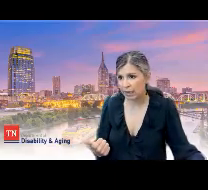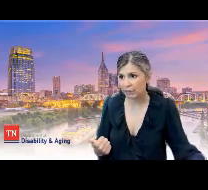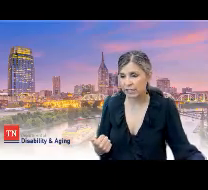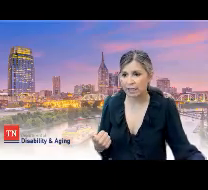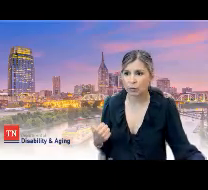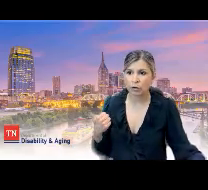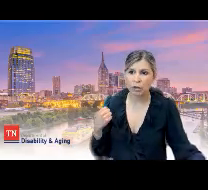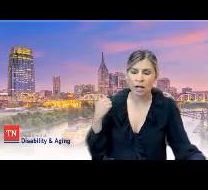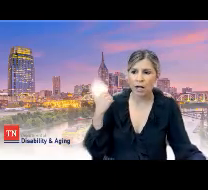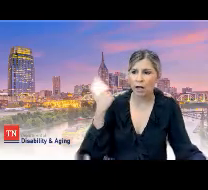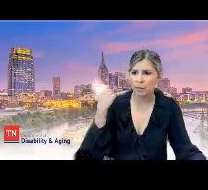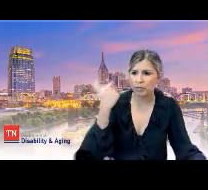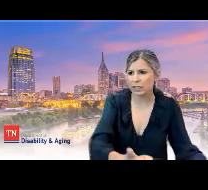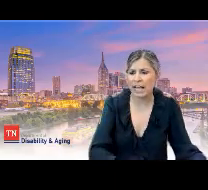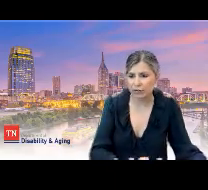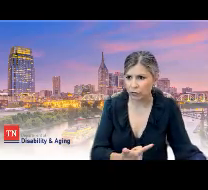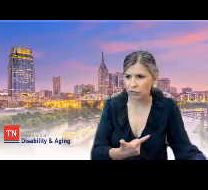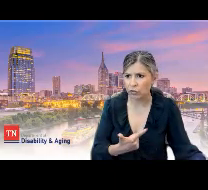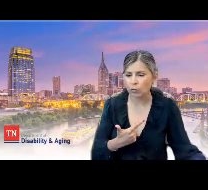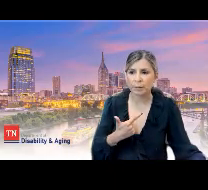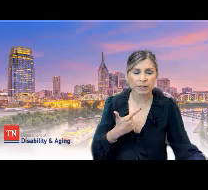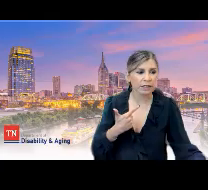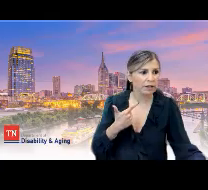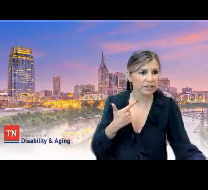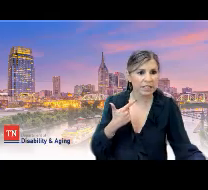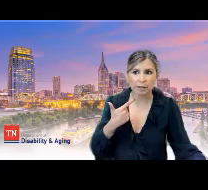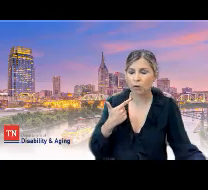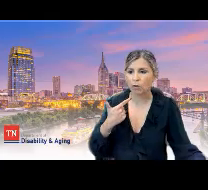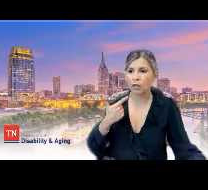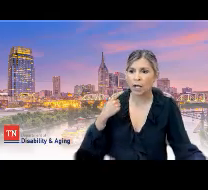They have a table, the Nashville Zoo I believe has a table.